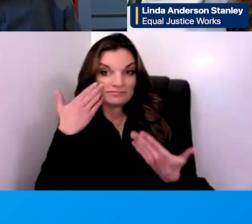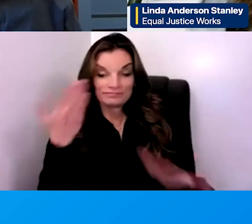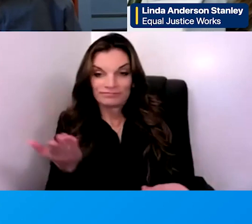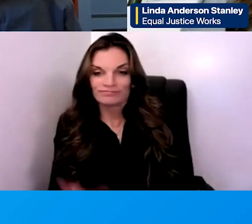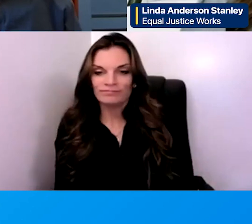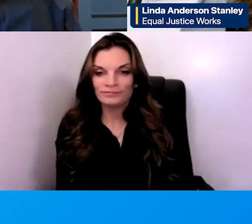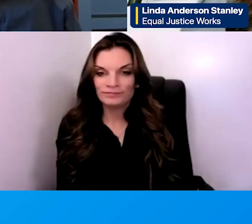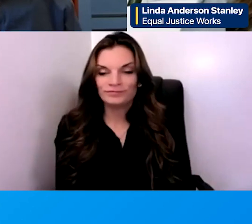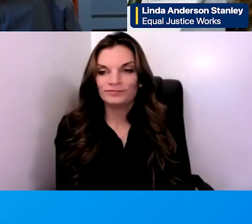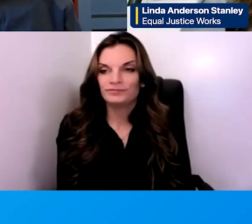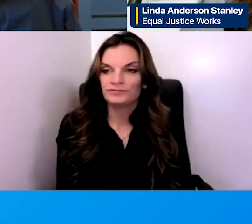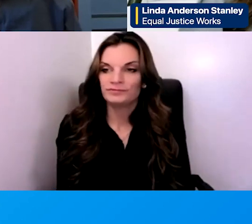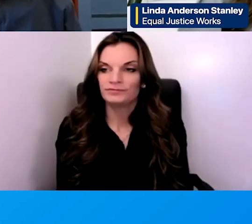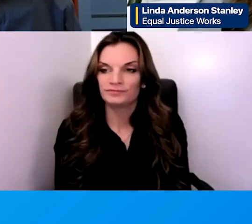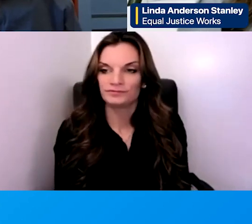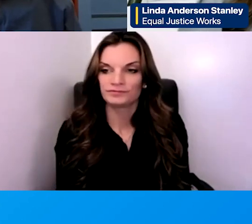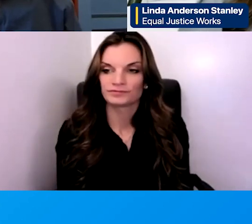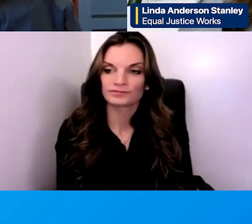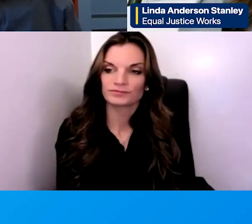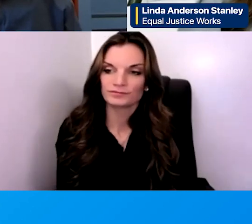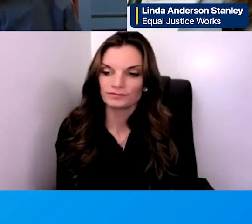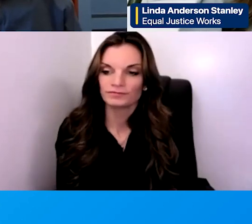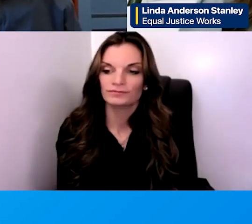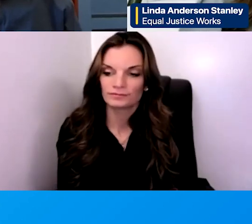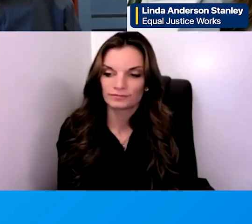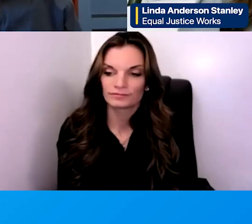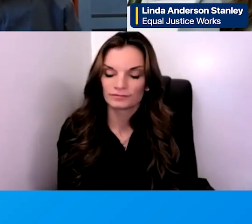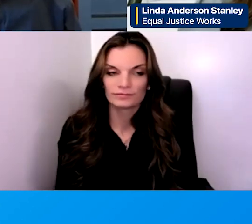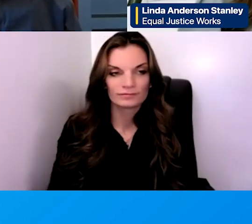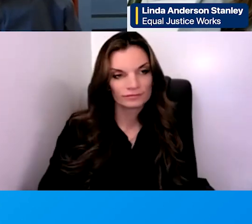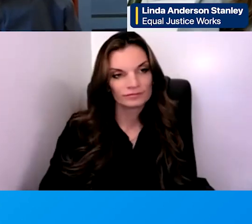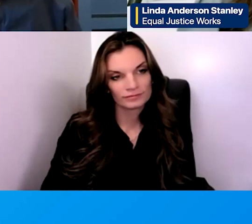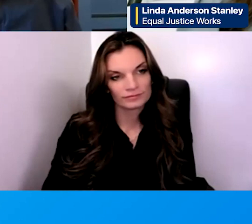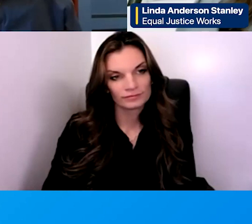JUNE ISAACSON KAILES: Like something that critically